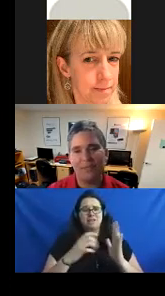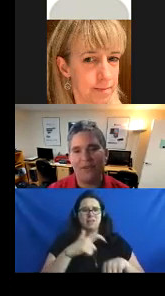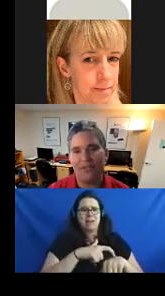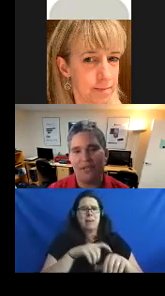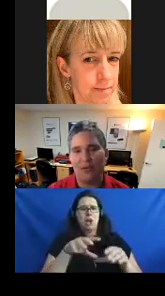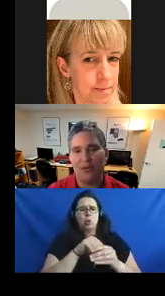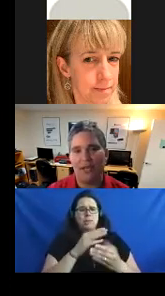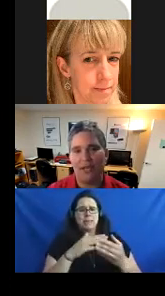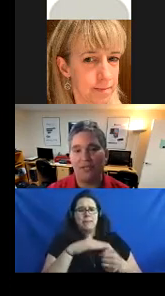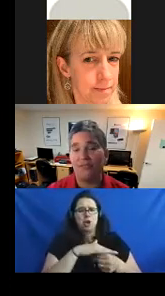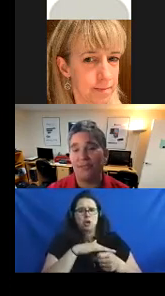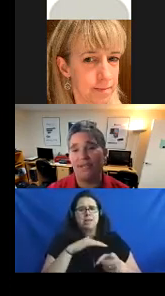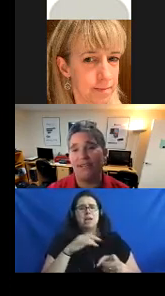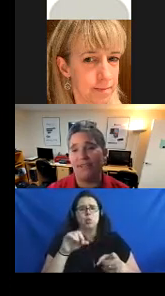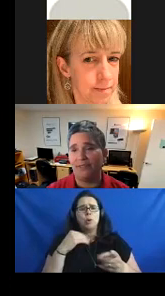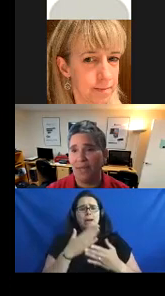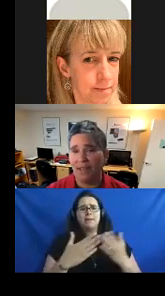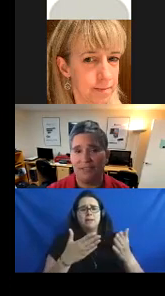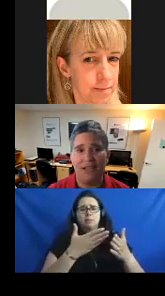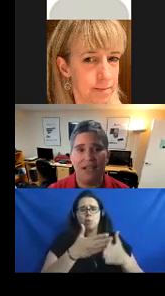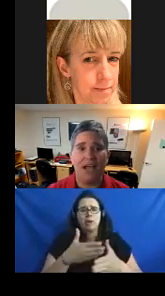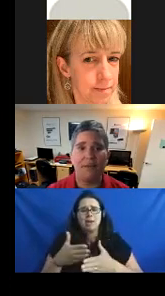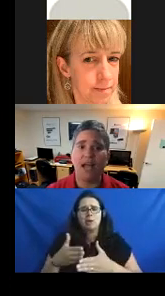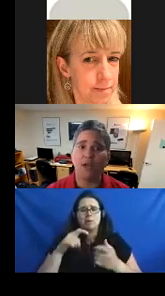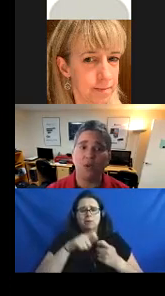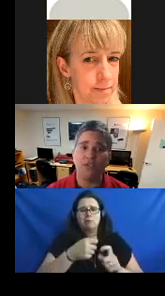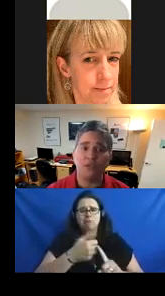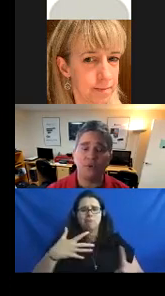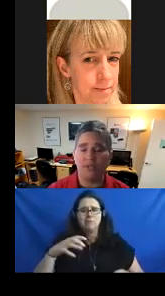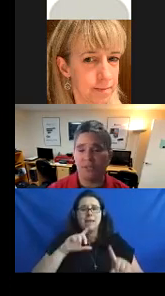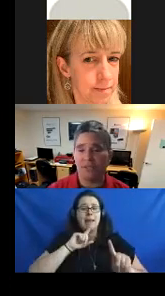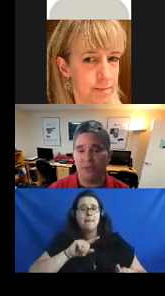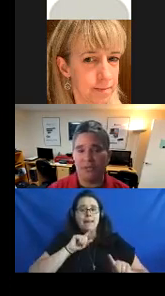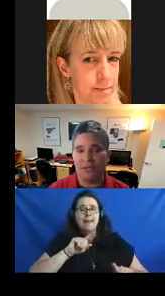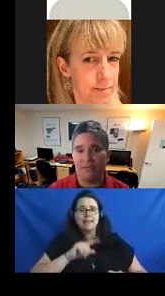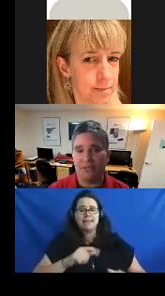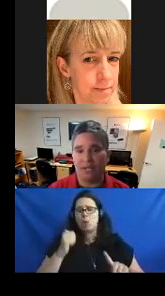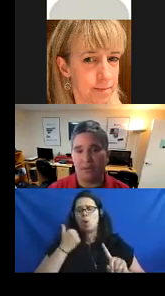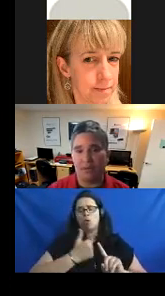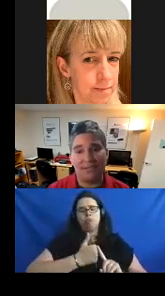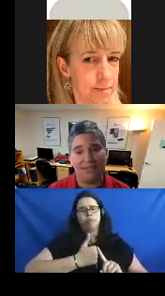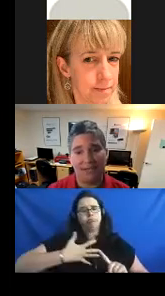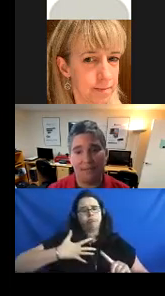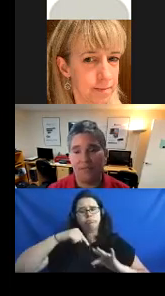AREAS WHERE I DO HAVE SOME BREAKDOWNS OF DEMANDS. I WILL NOT GO DEEP INTO THOSE AND I MAY SKIP SOME OF THOSE